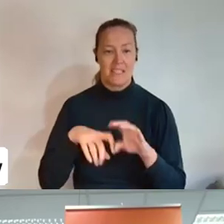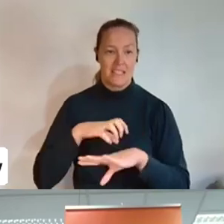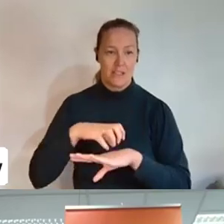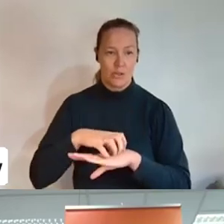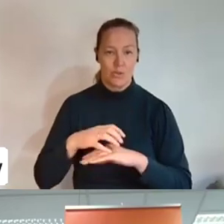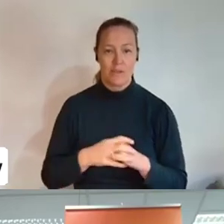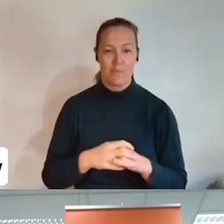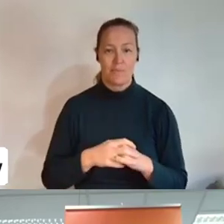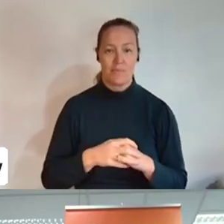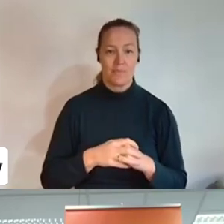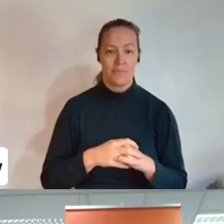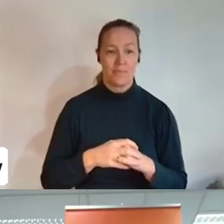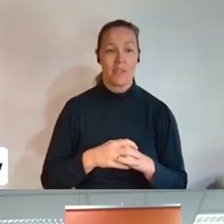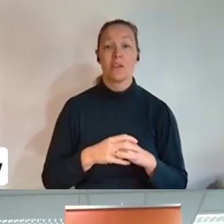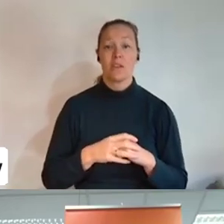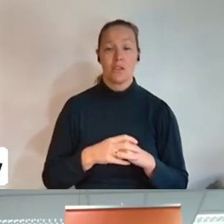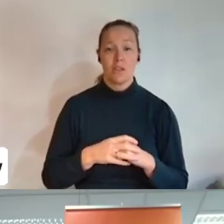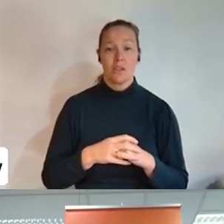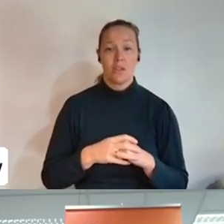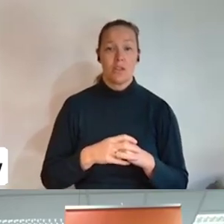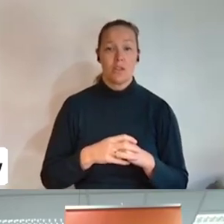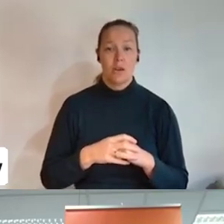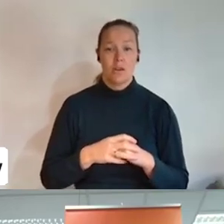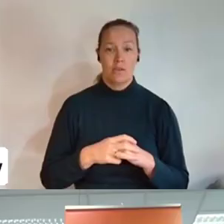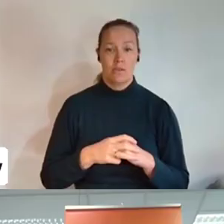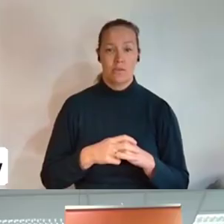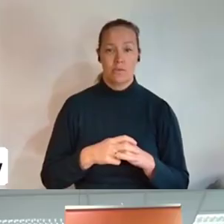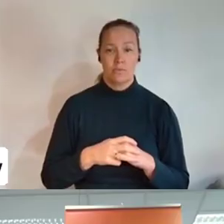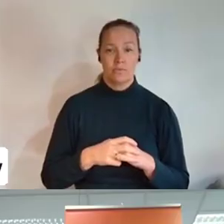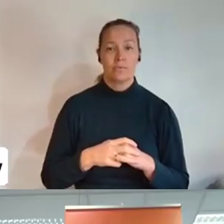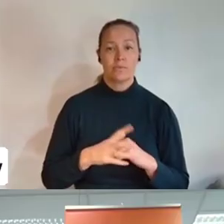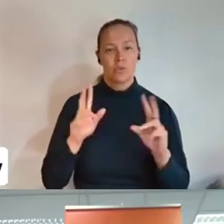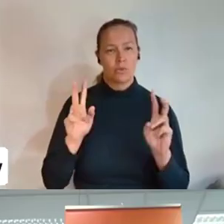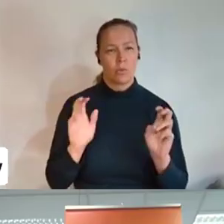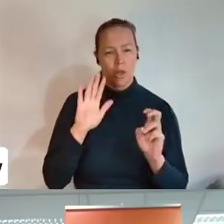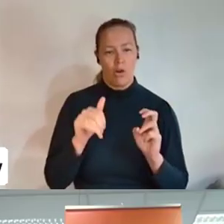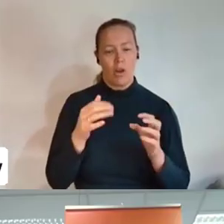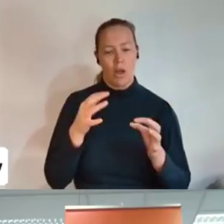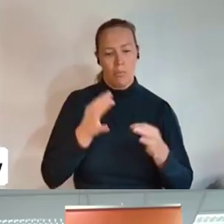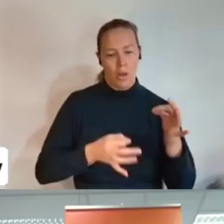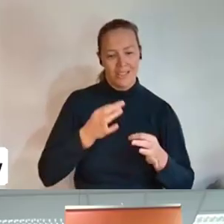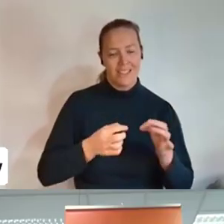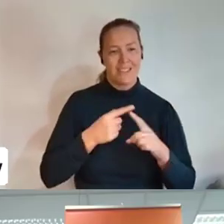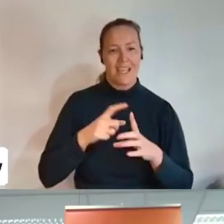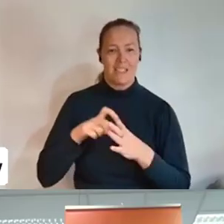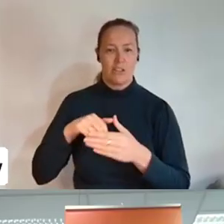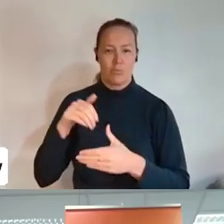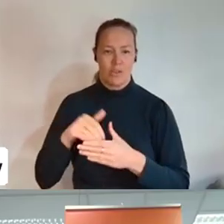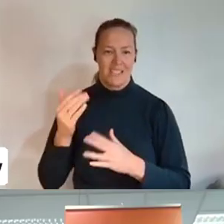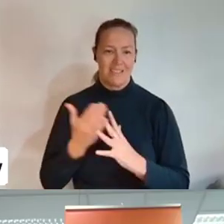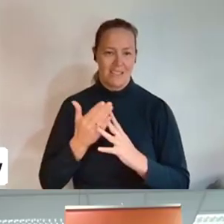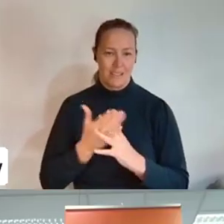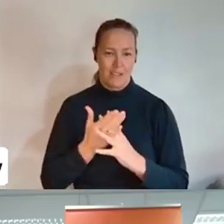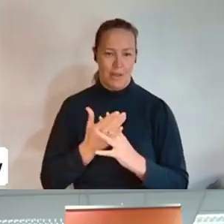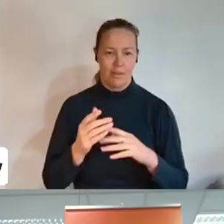So the topic again is around the politics and democracy being accessible. So let me